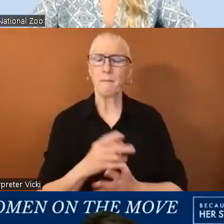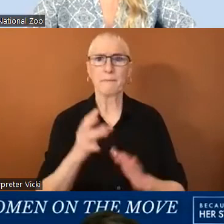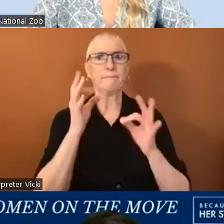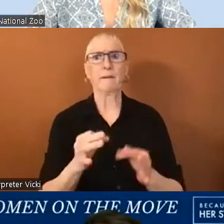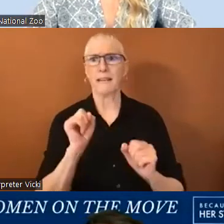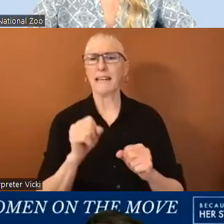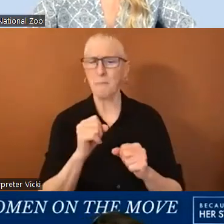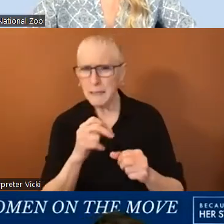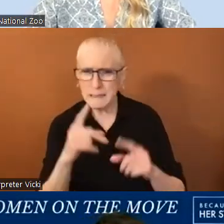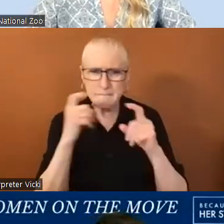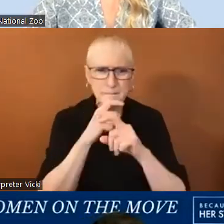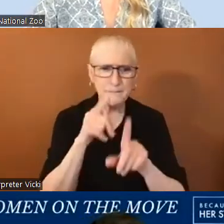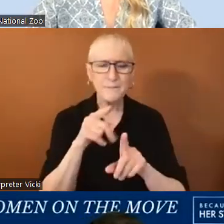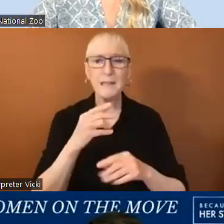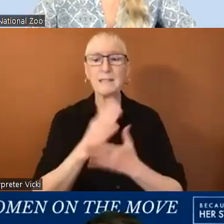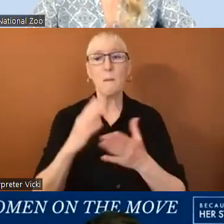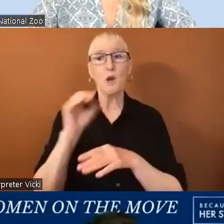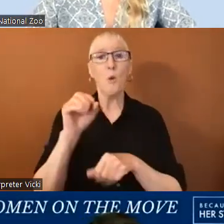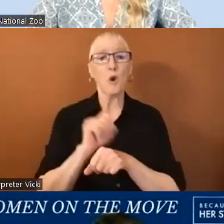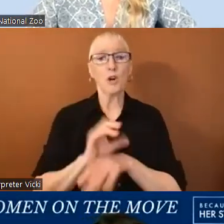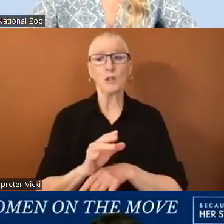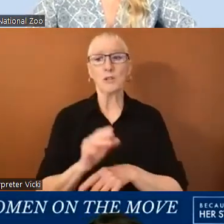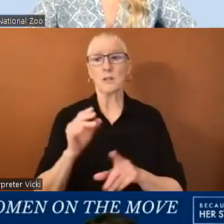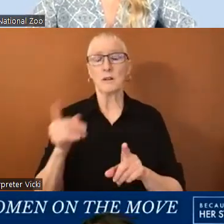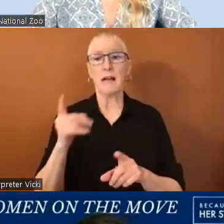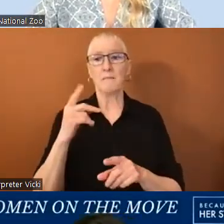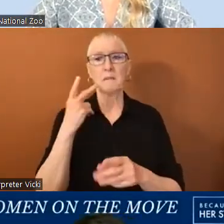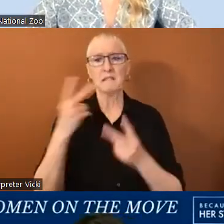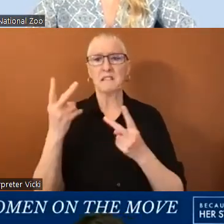Um, some of my co-workers that see them on a day-to-day basis are better at it than I am